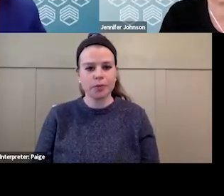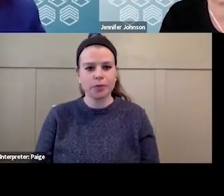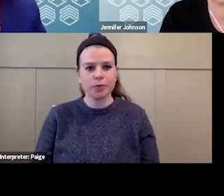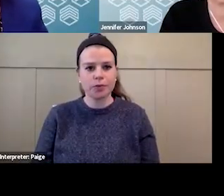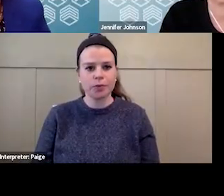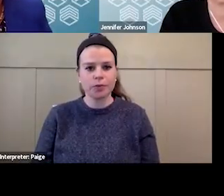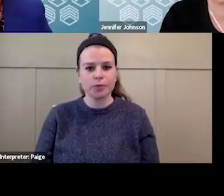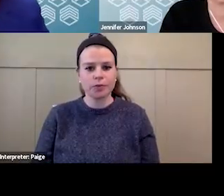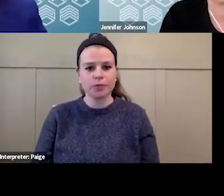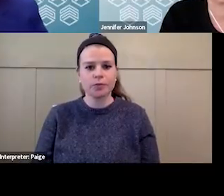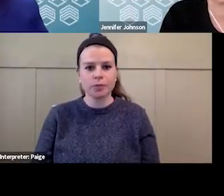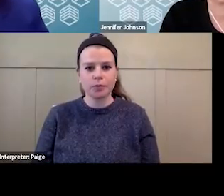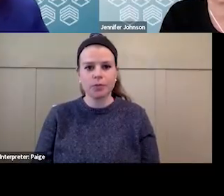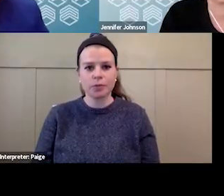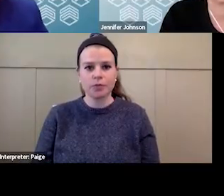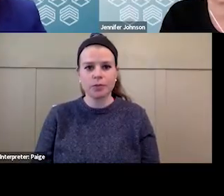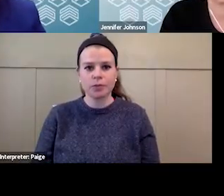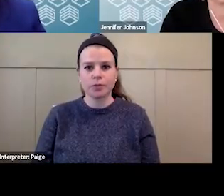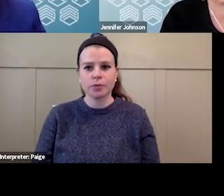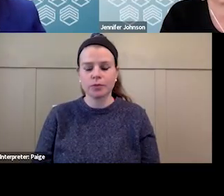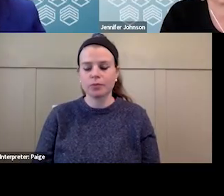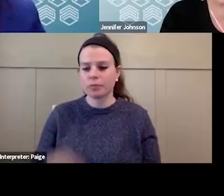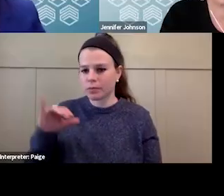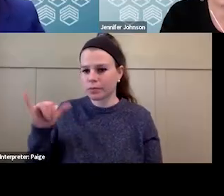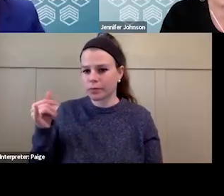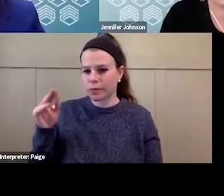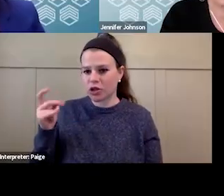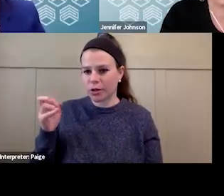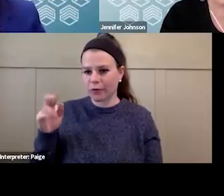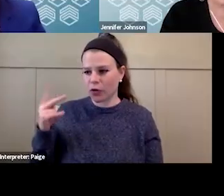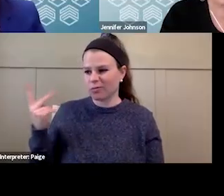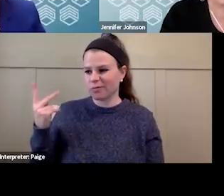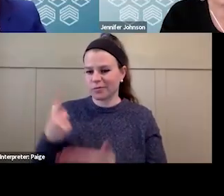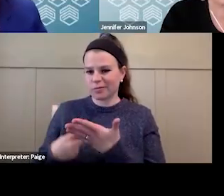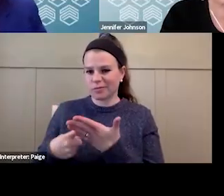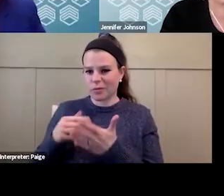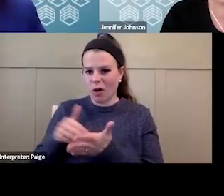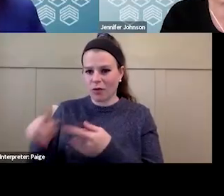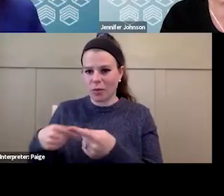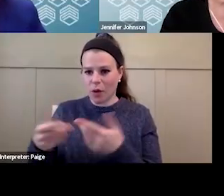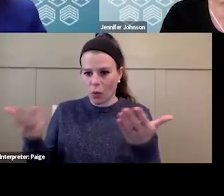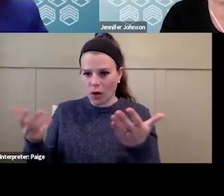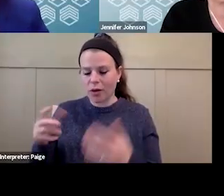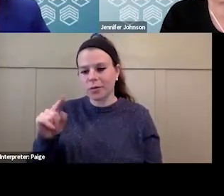So another thing that Jennifer and I speak about regularly is trauma. So you are gonna hear a bit about trauma today.